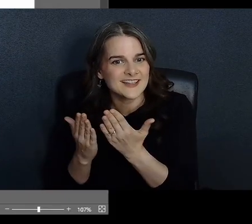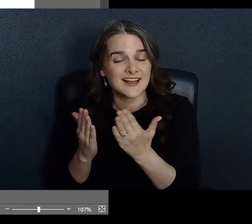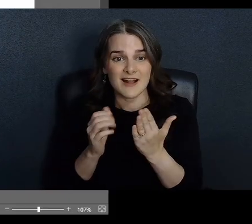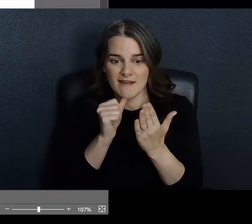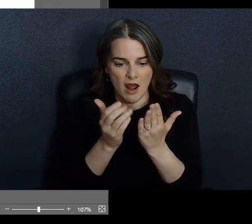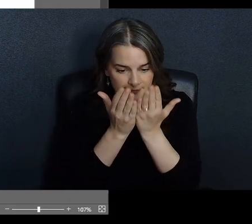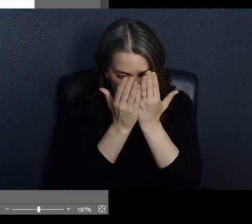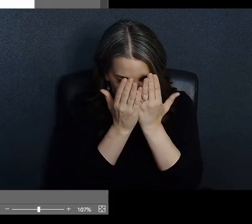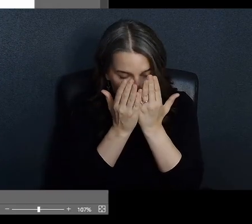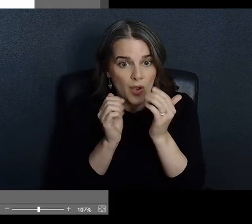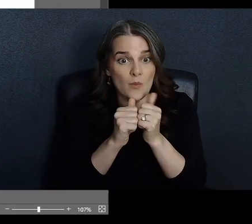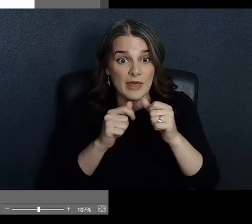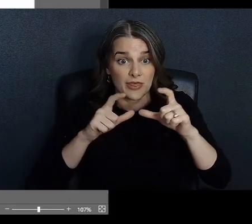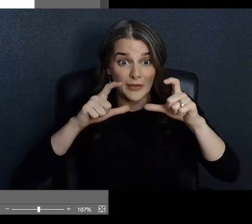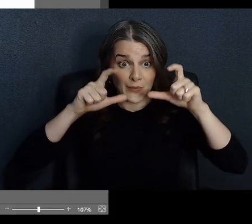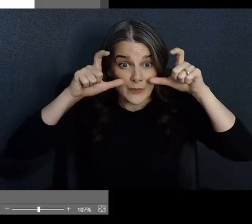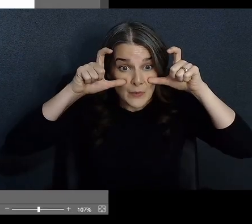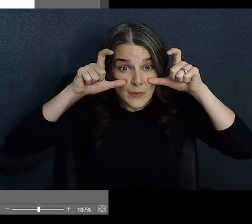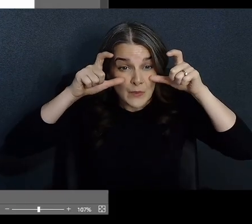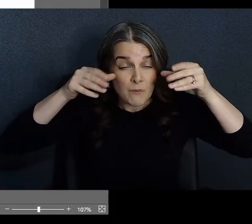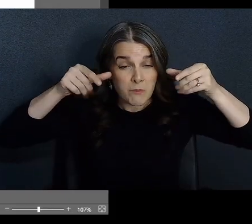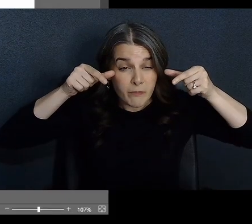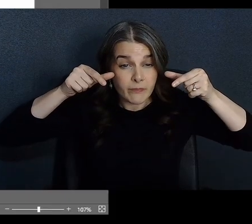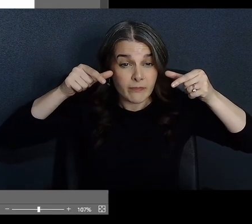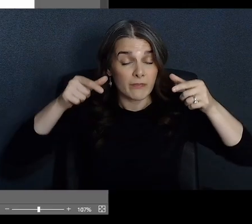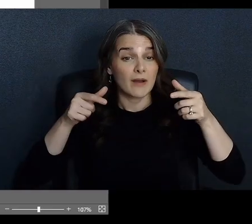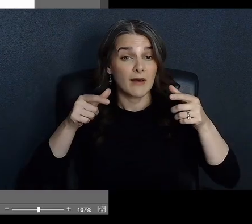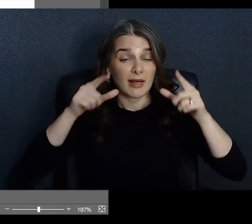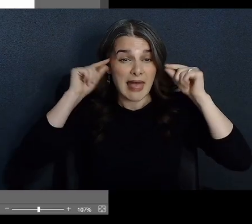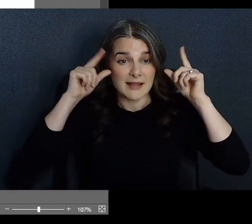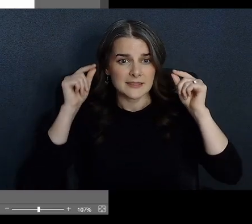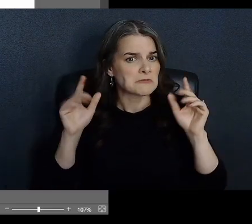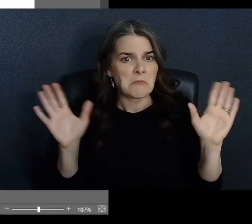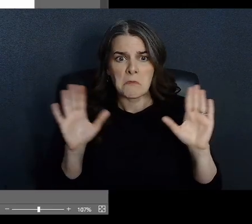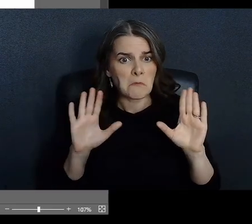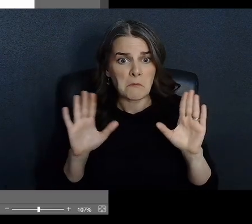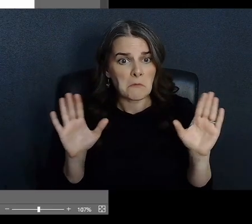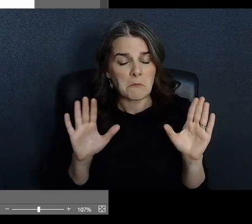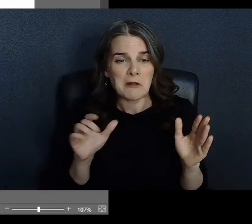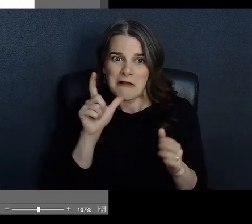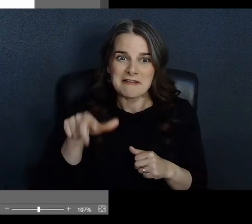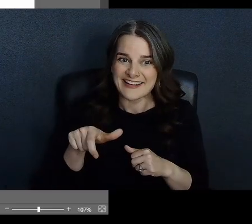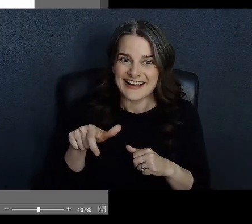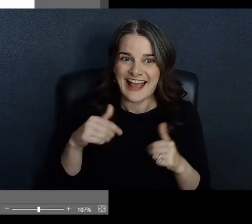with magnifying spectacles on. So it did provide me-- they used to call them closed circuit TVs.